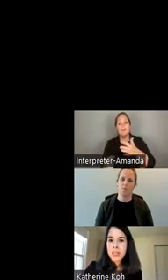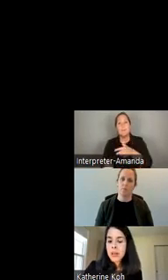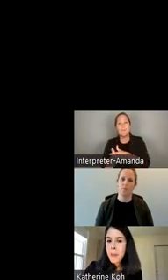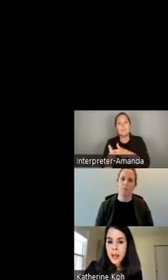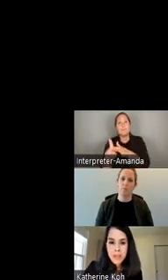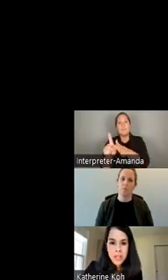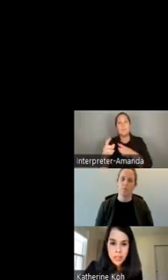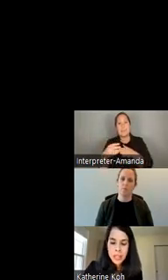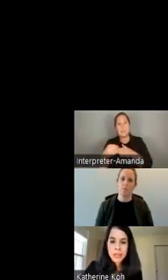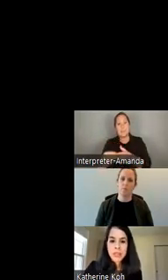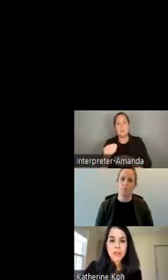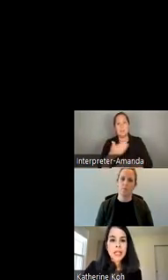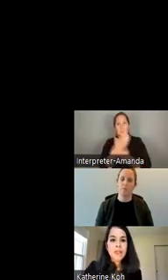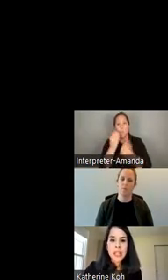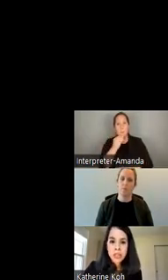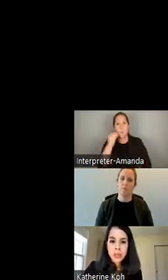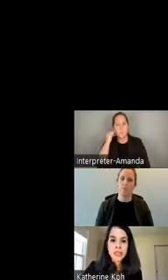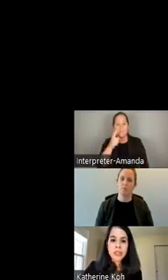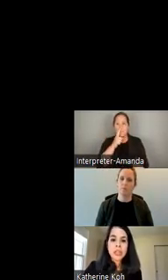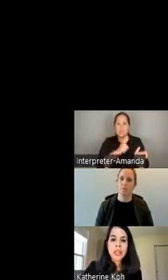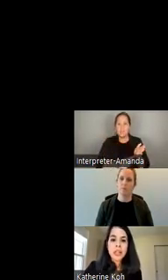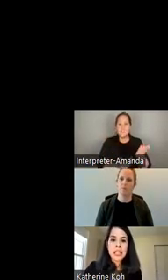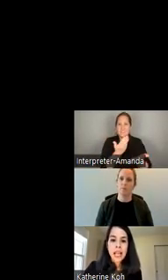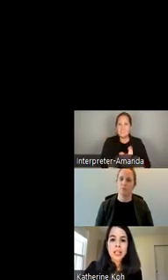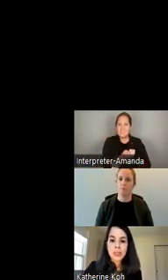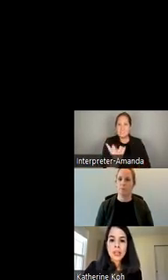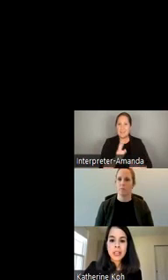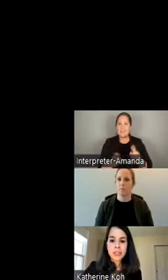there's a research suggests there's a variety of individual level determinants and Community level